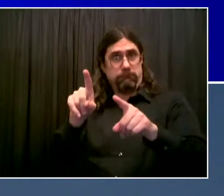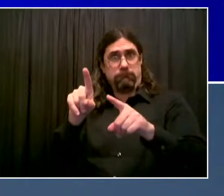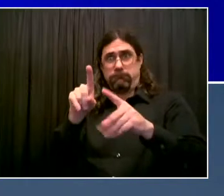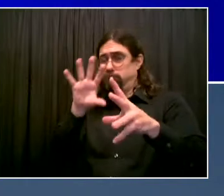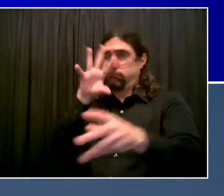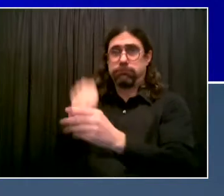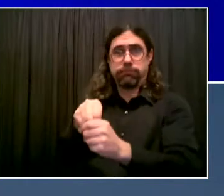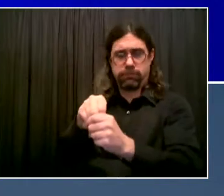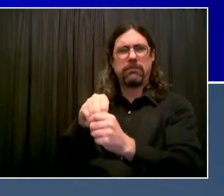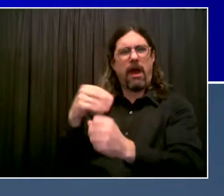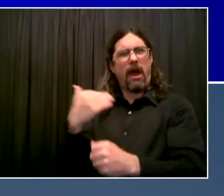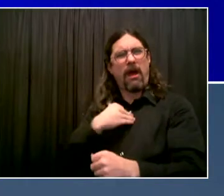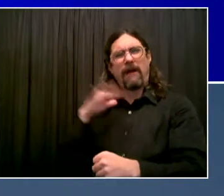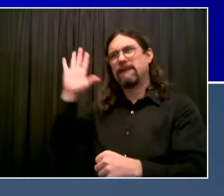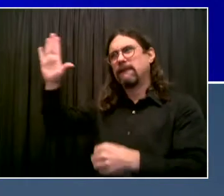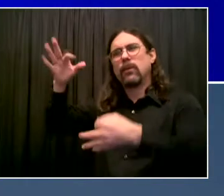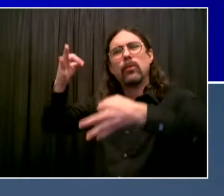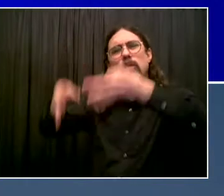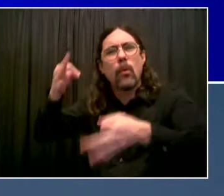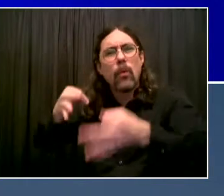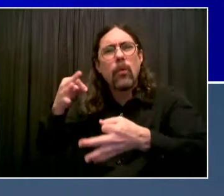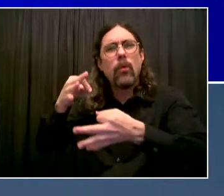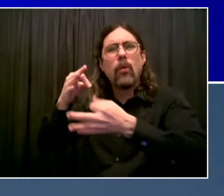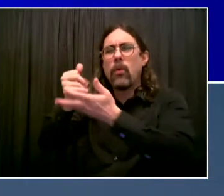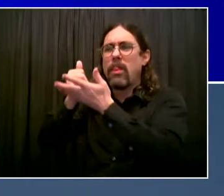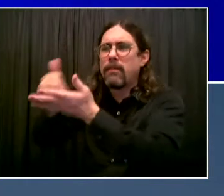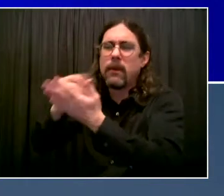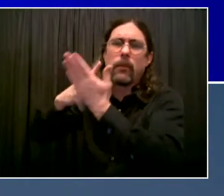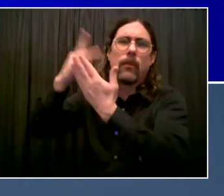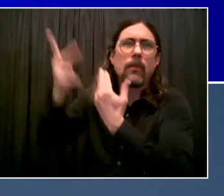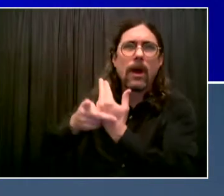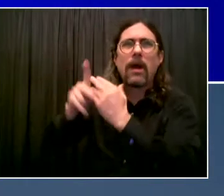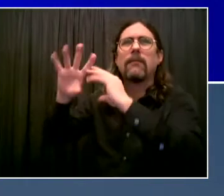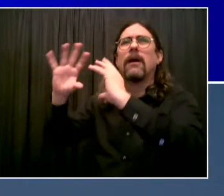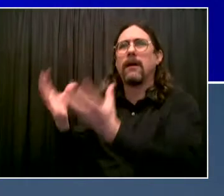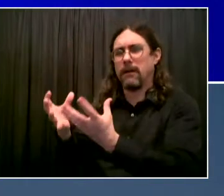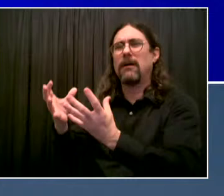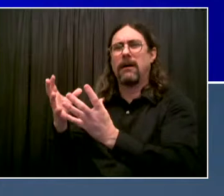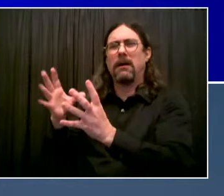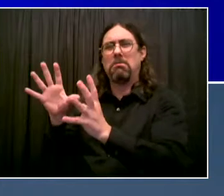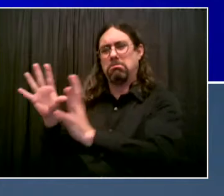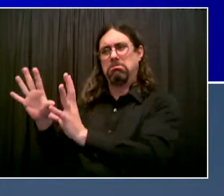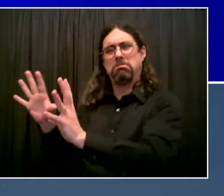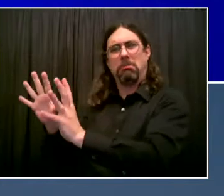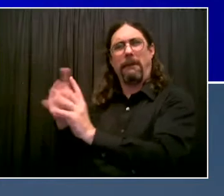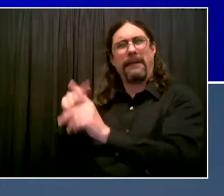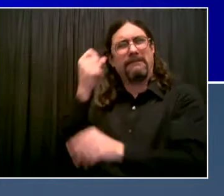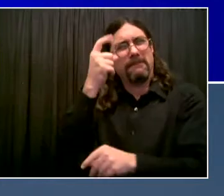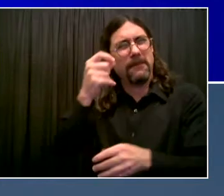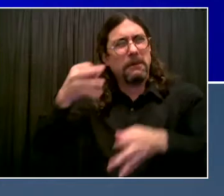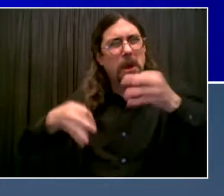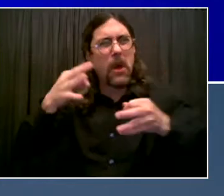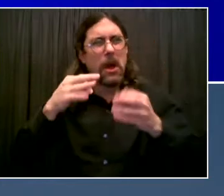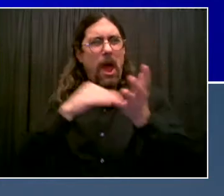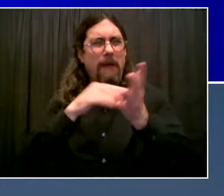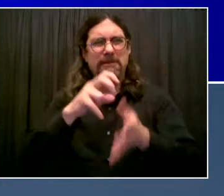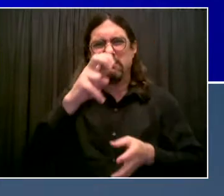TO DDO THAT SEPARATELY FROM ANY INVOLVEMENT THEY MMAY HHAVE SEEKING JUSTICE AND SUPPORT FOR THE CRIMINAL JUSTICE SYSTEM. OUR OFFICE TO END DOMESTIC C AND